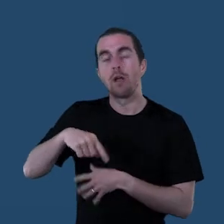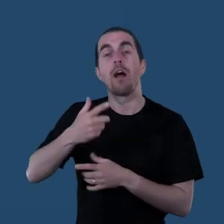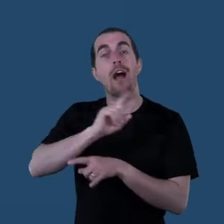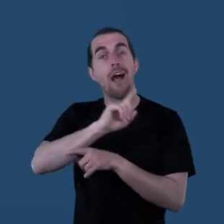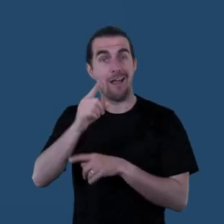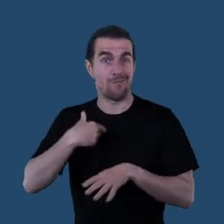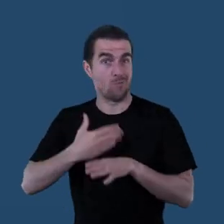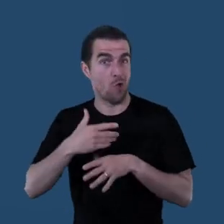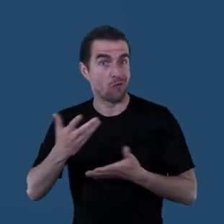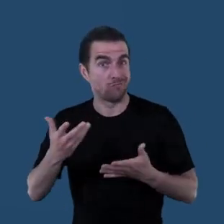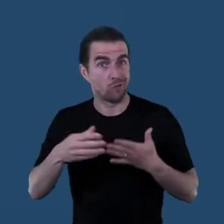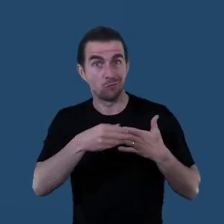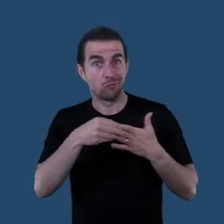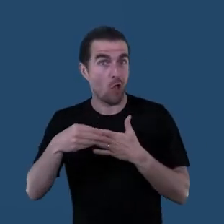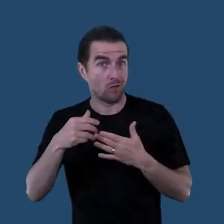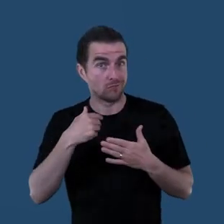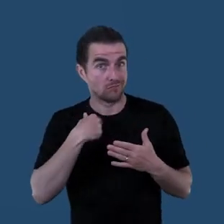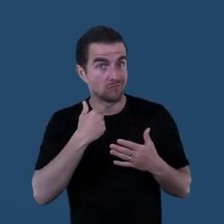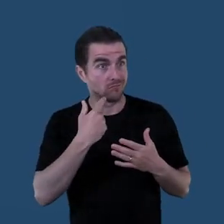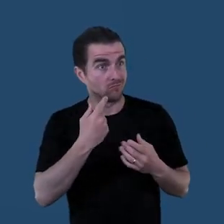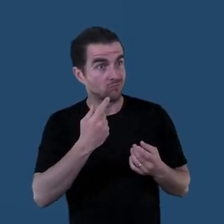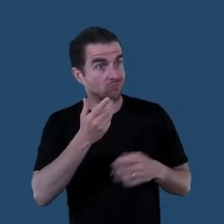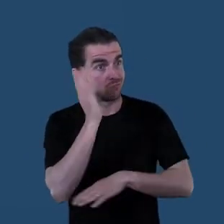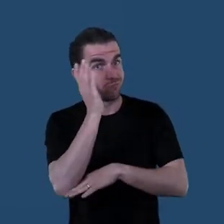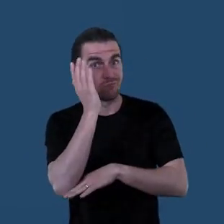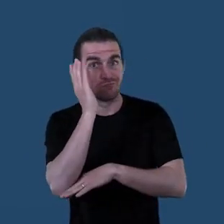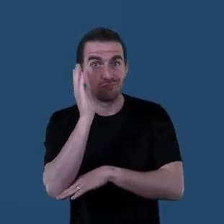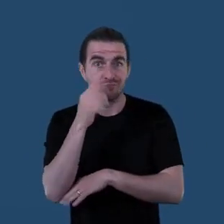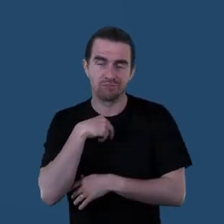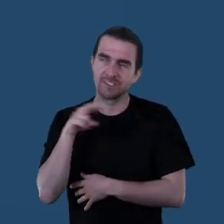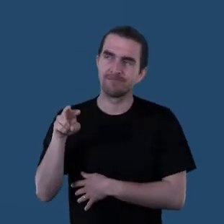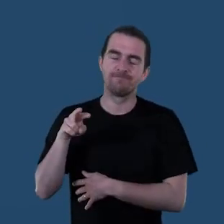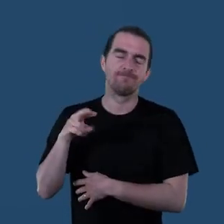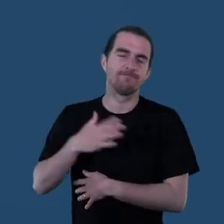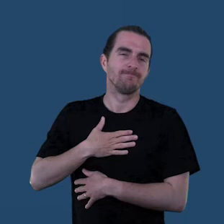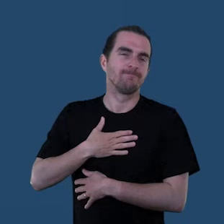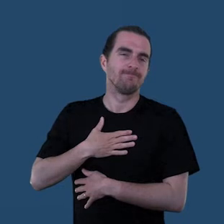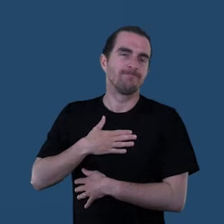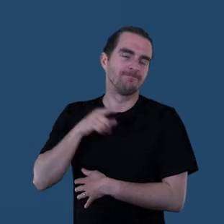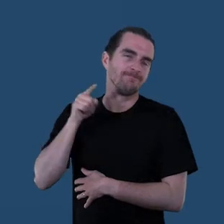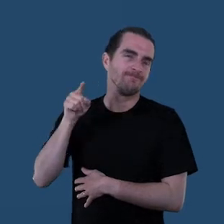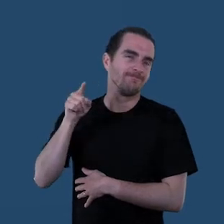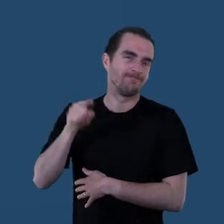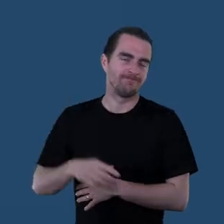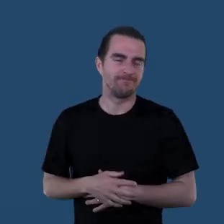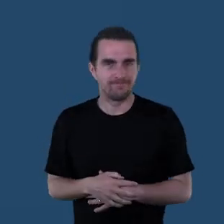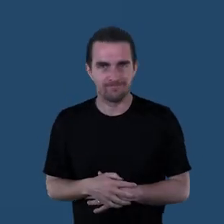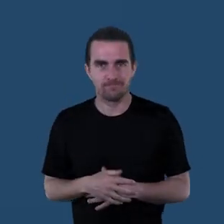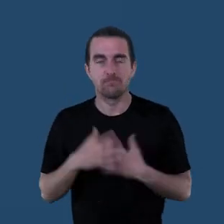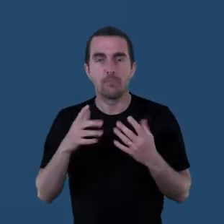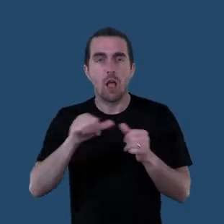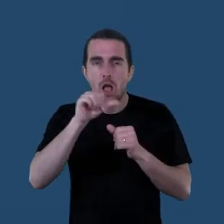And years later, I was doing those tours myself. So, it's got a special place in my heart. Another one here,